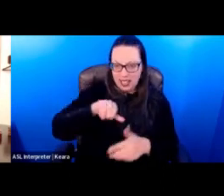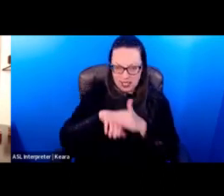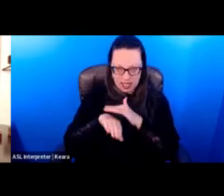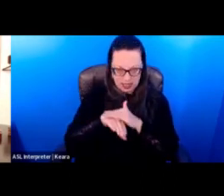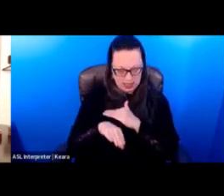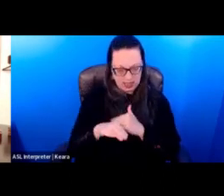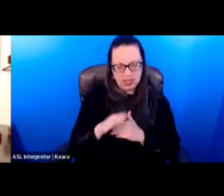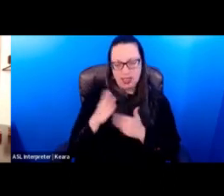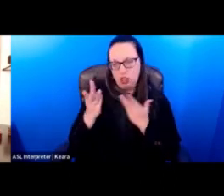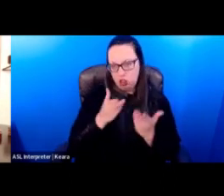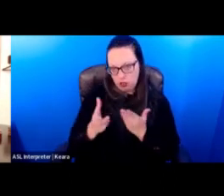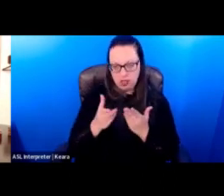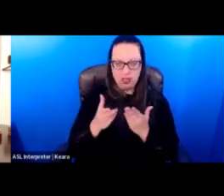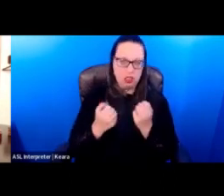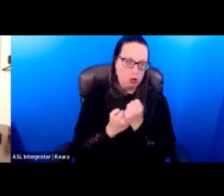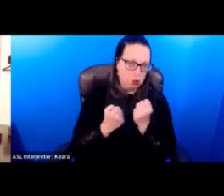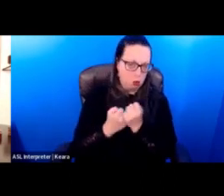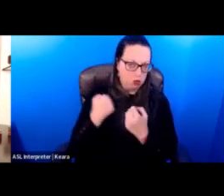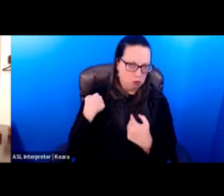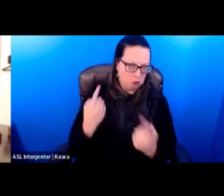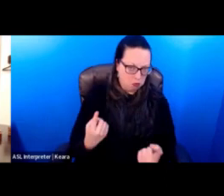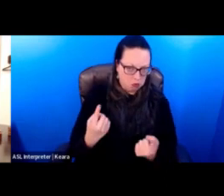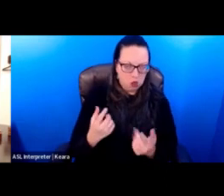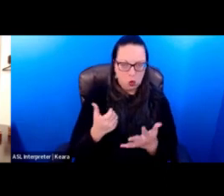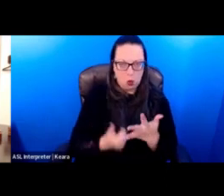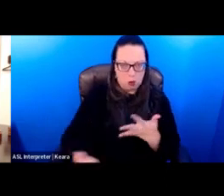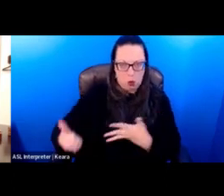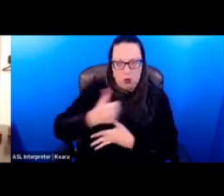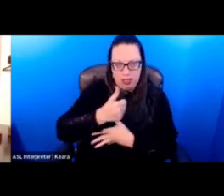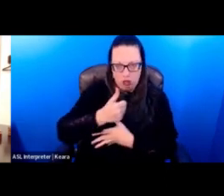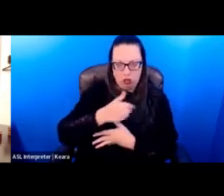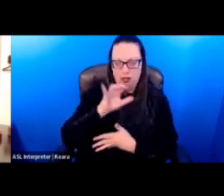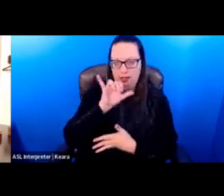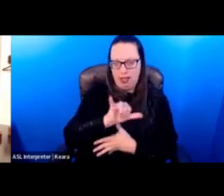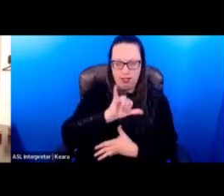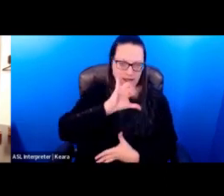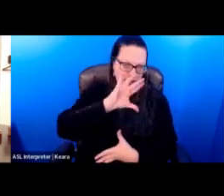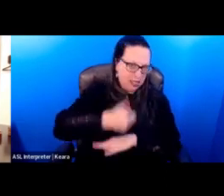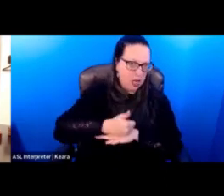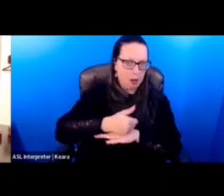supports. And so the prioritization is built into the statute, so that we try to